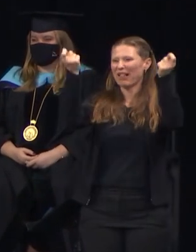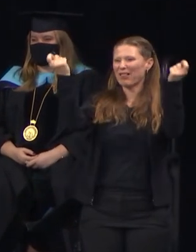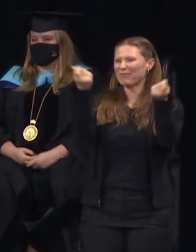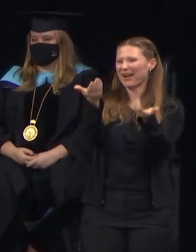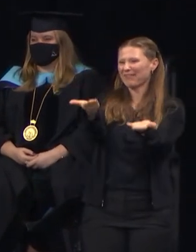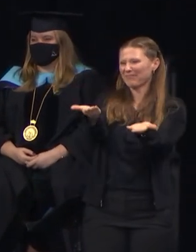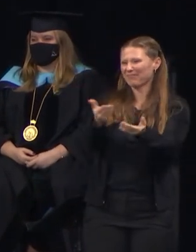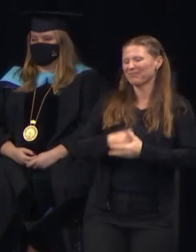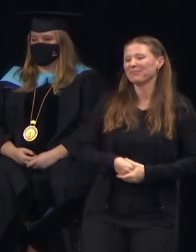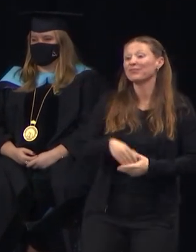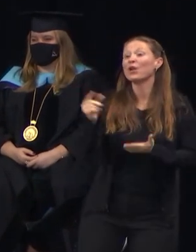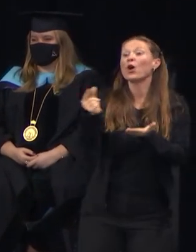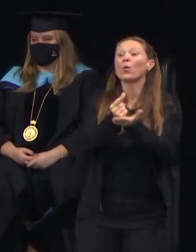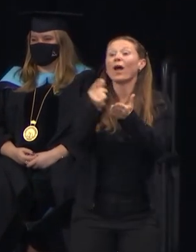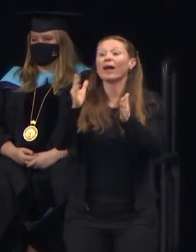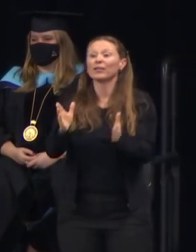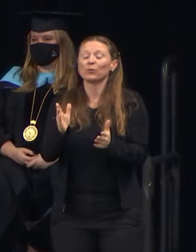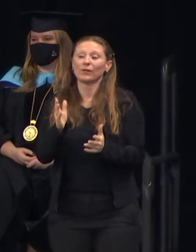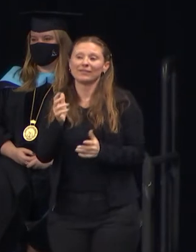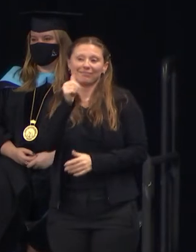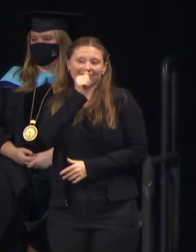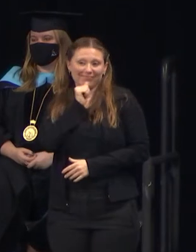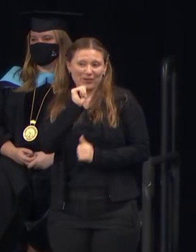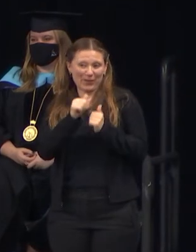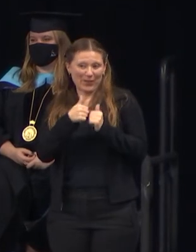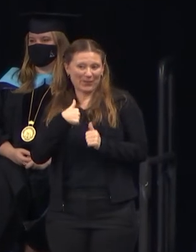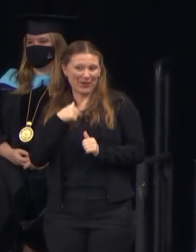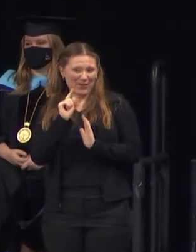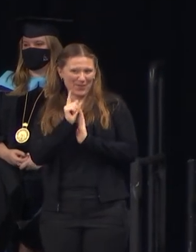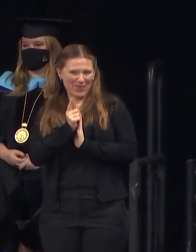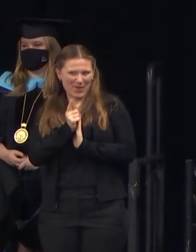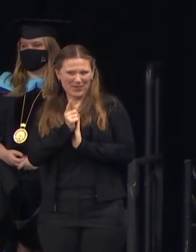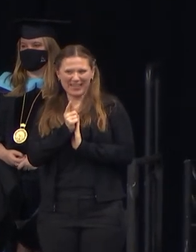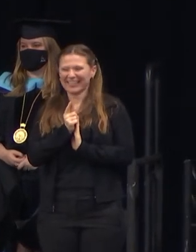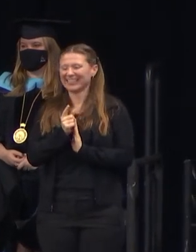Graduates, if you will indulge me for a moment, please close your eyes.